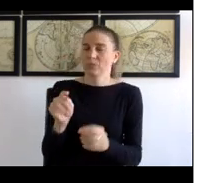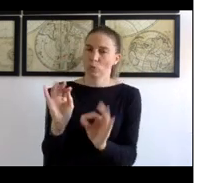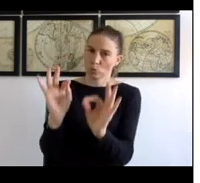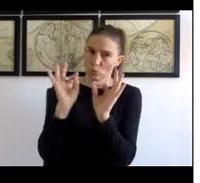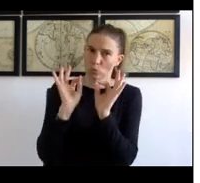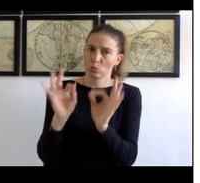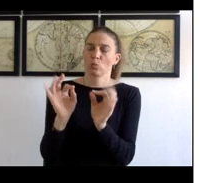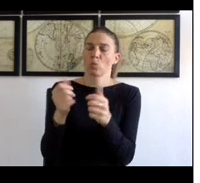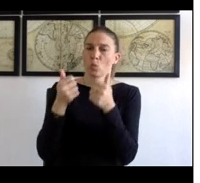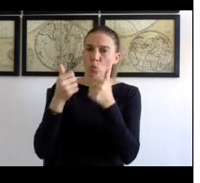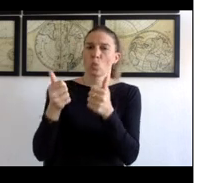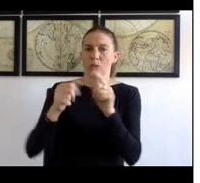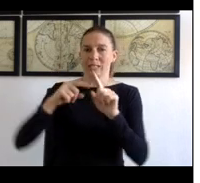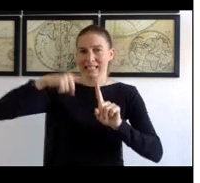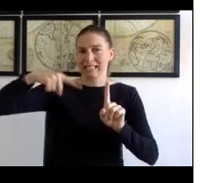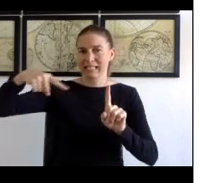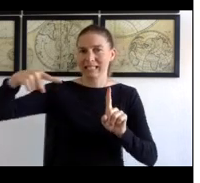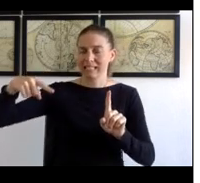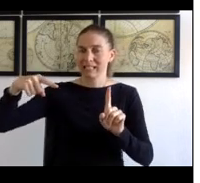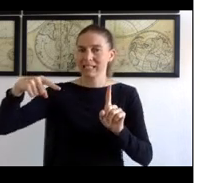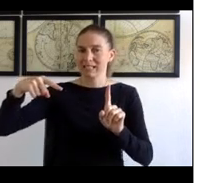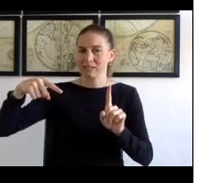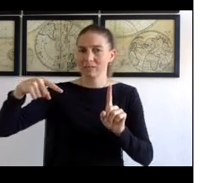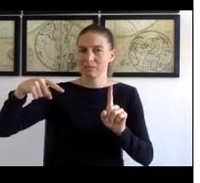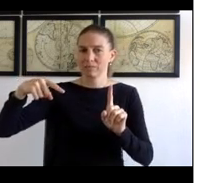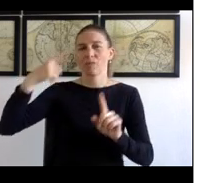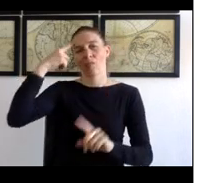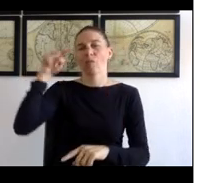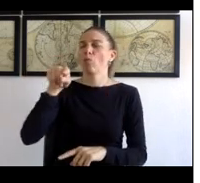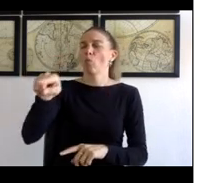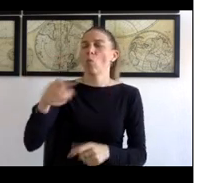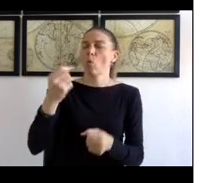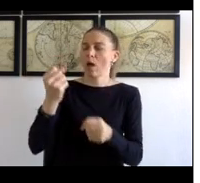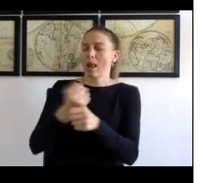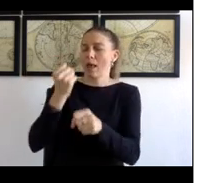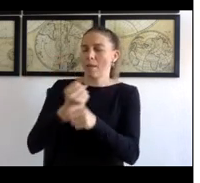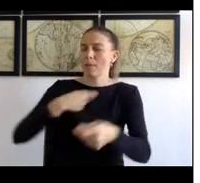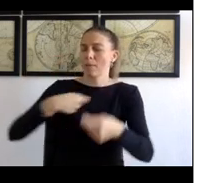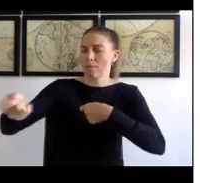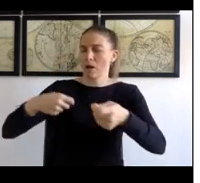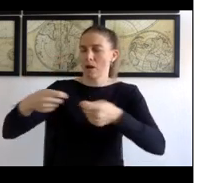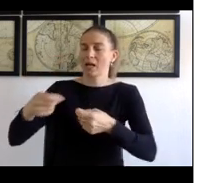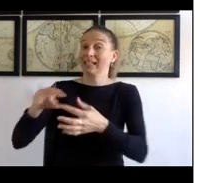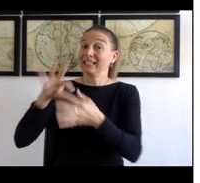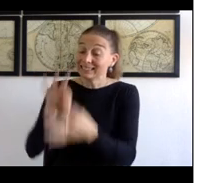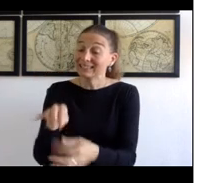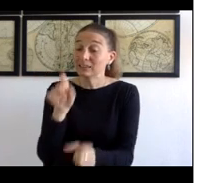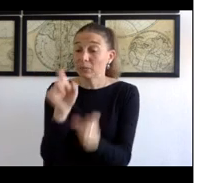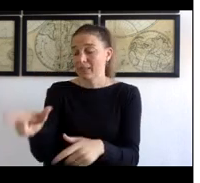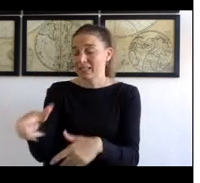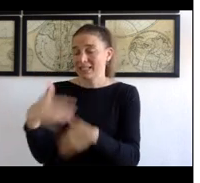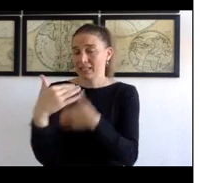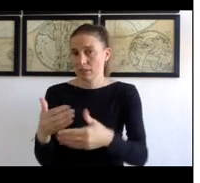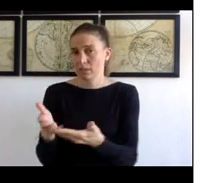all labour market indicators for persons with disabilities because the samples are limited.